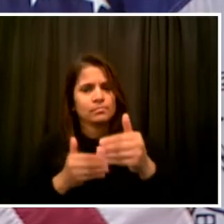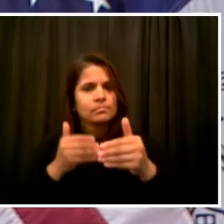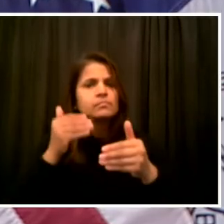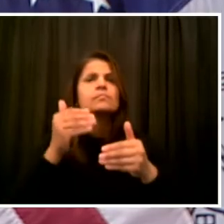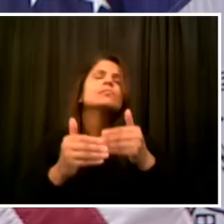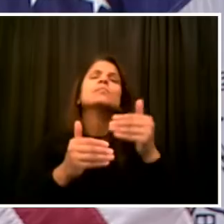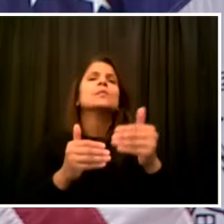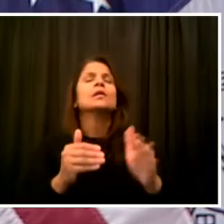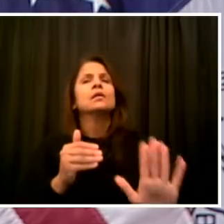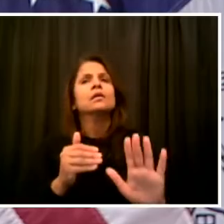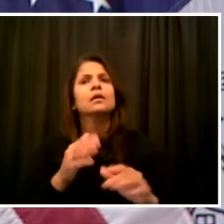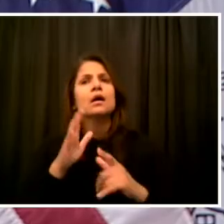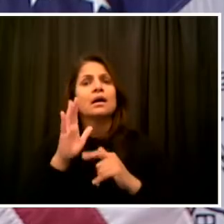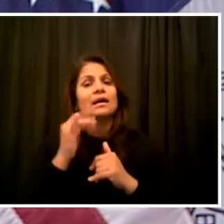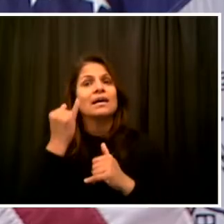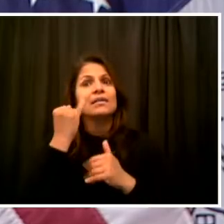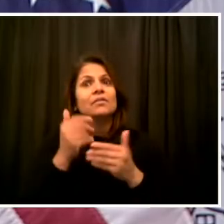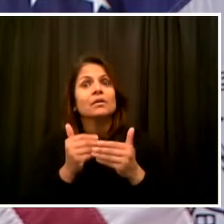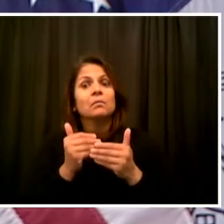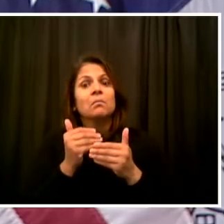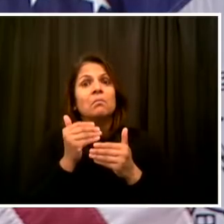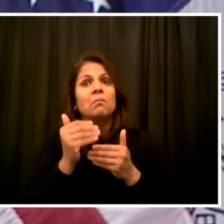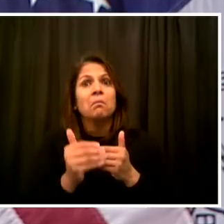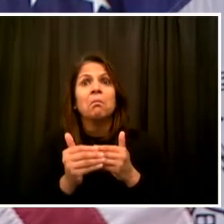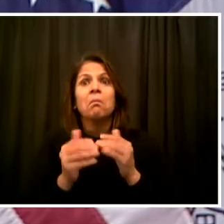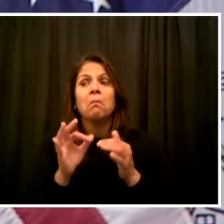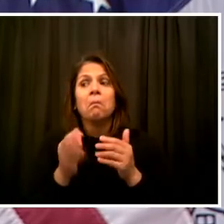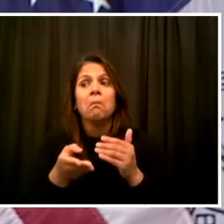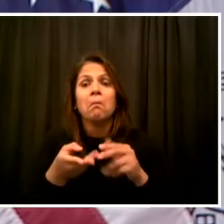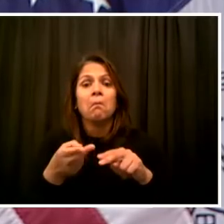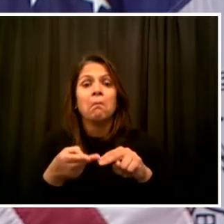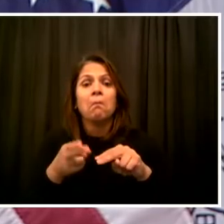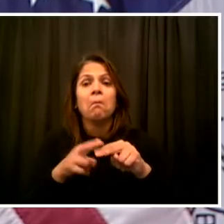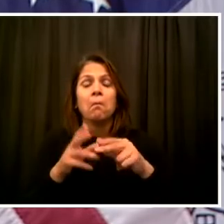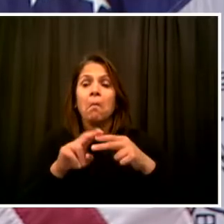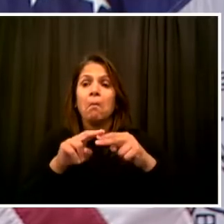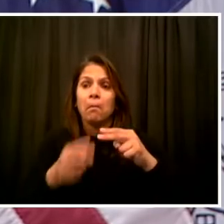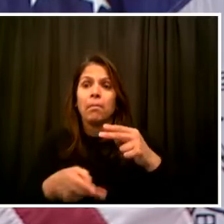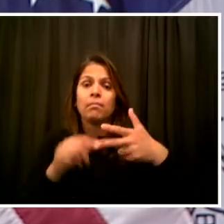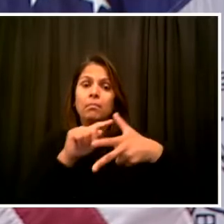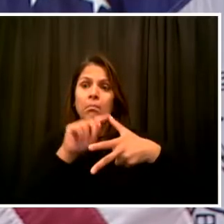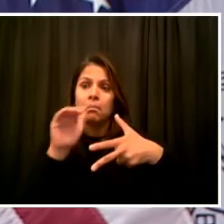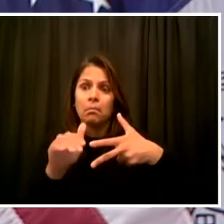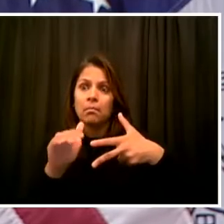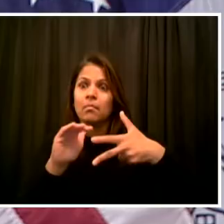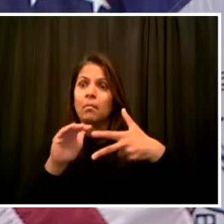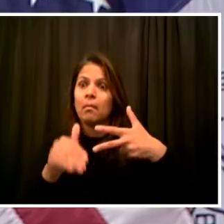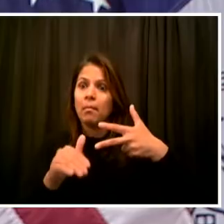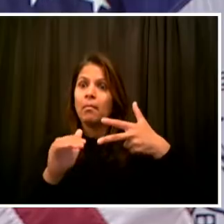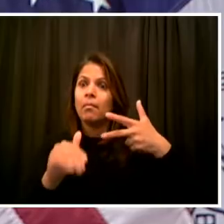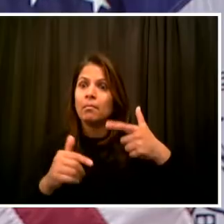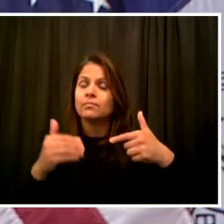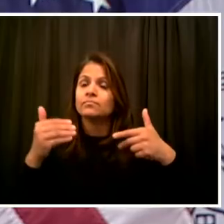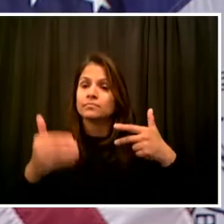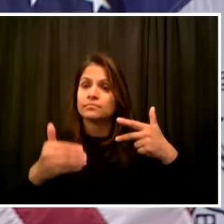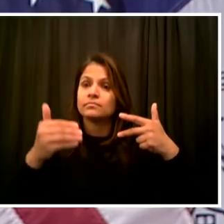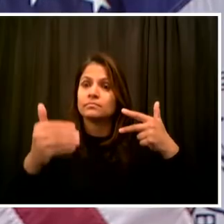GET YOUR TOE HOLD, MAKE SURE IT'S SECURE, TAKE THE NONE. IF AT ANY POINT ITHNG SNARE'T SECURE, IF AT ANY POINT THE